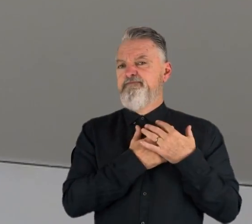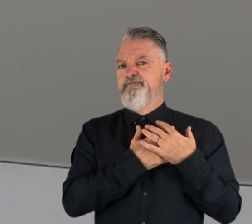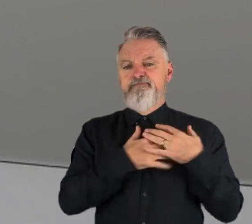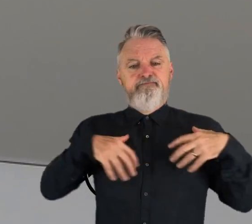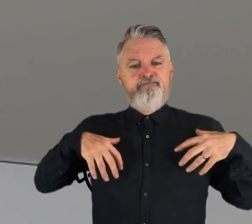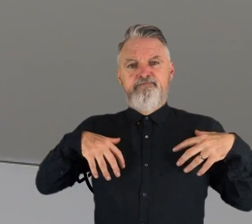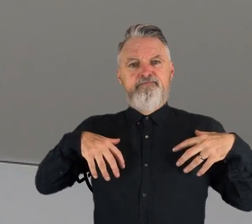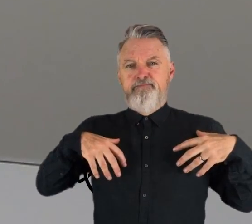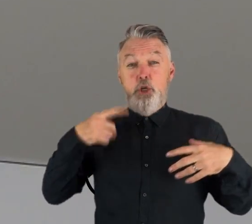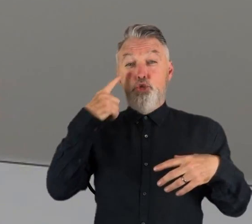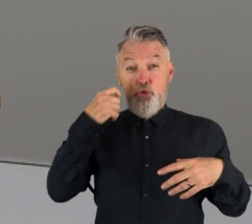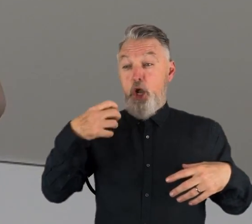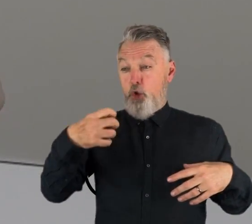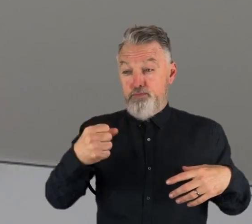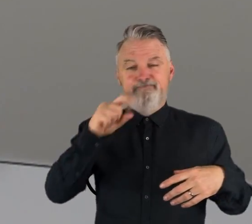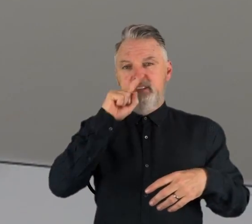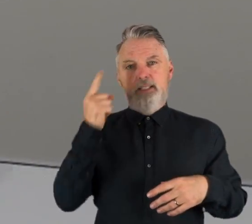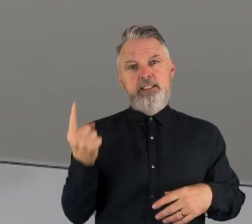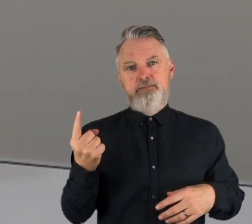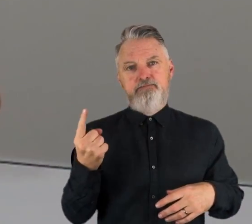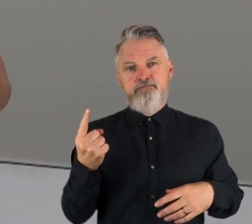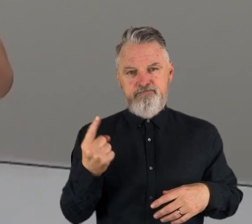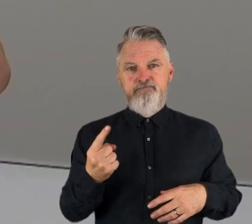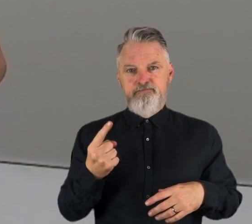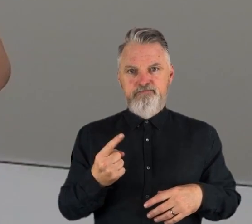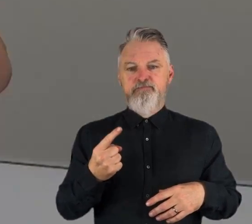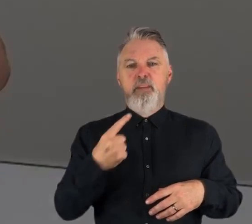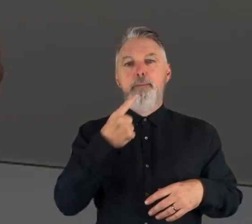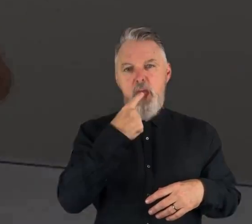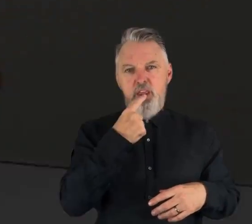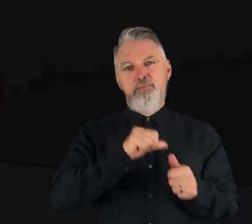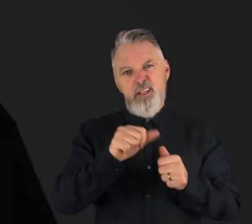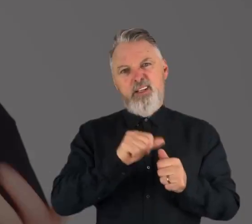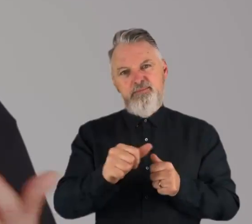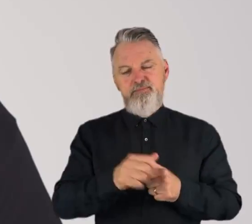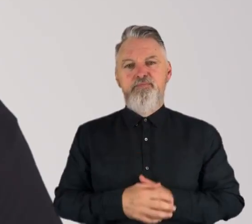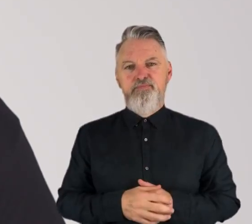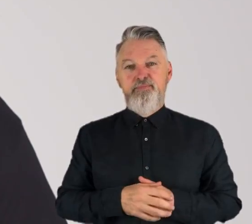She tries to grasp, but can’t she ends up using her mouth In the long term,